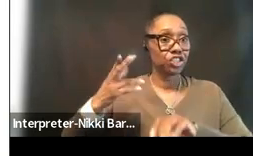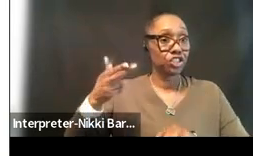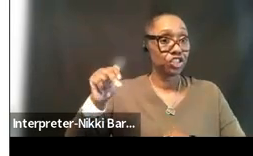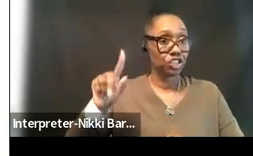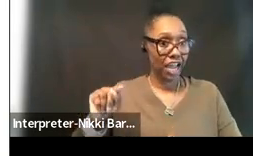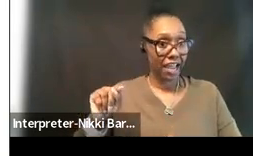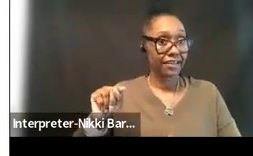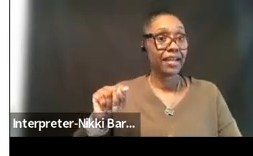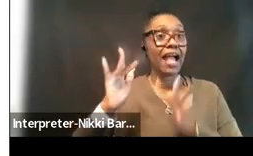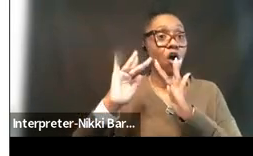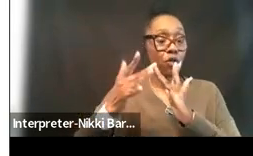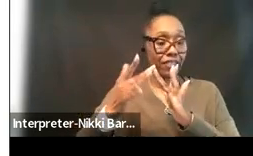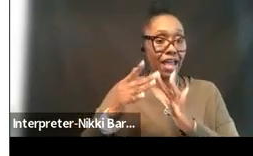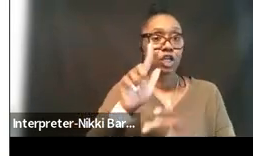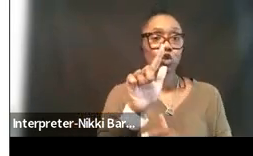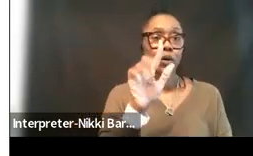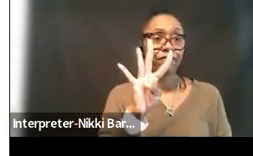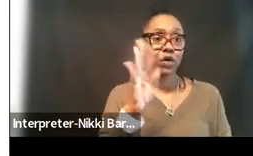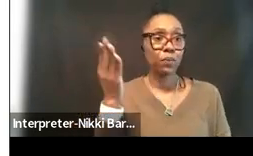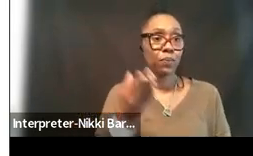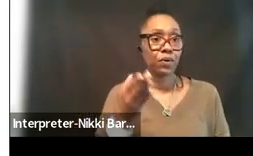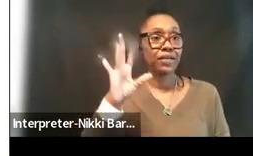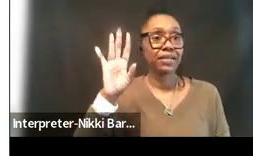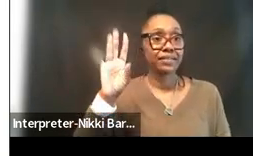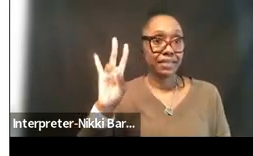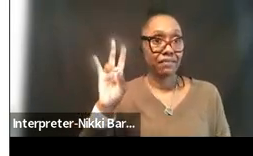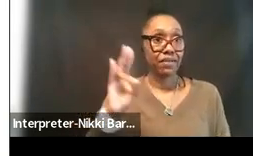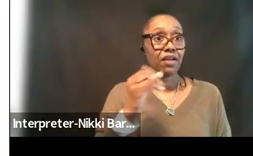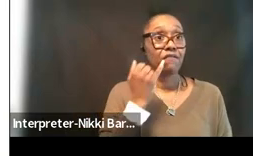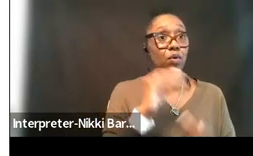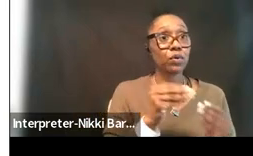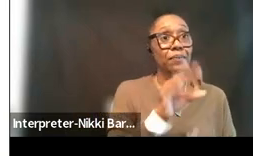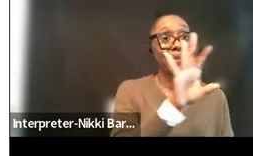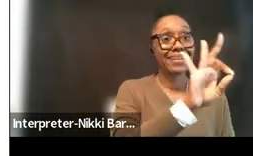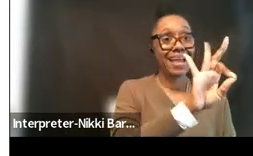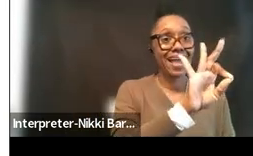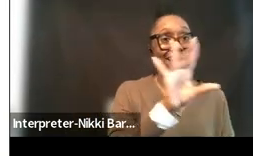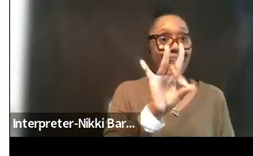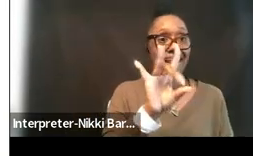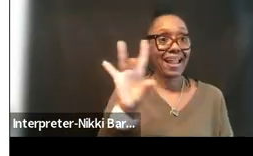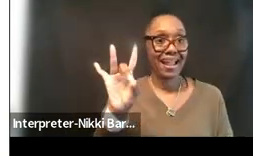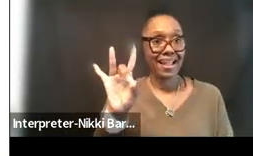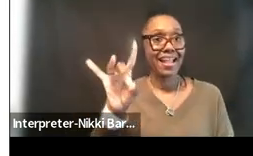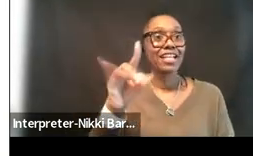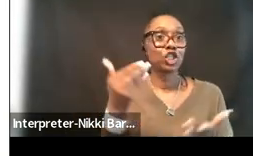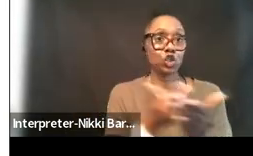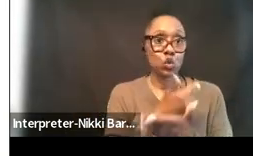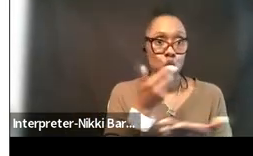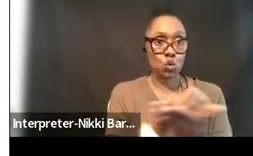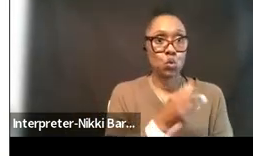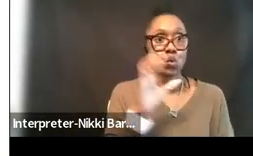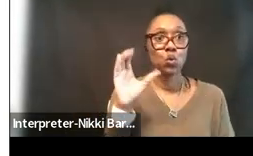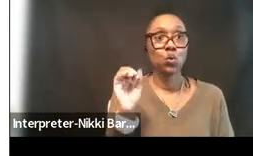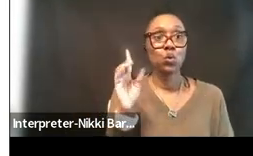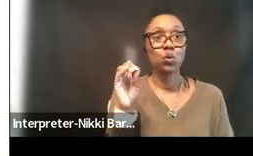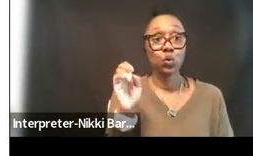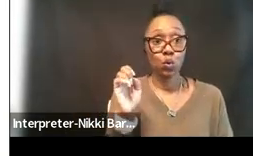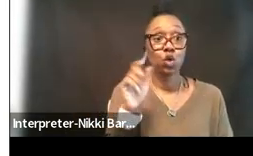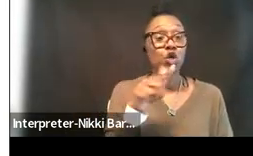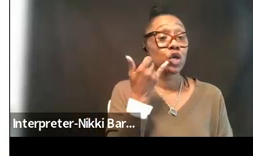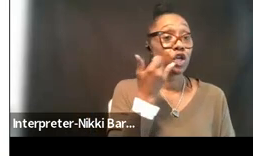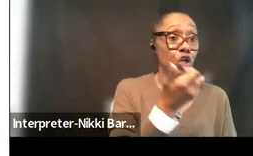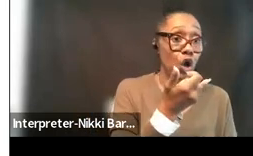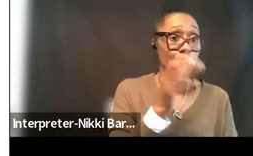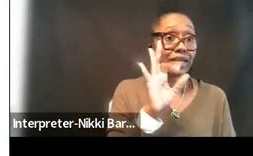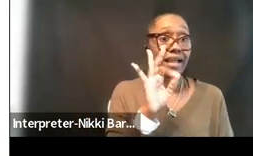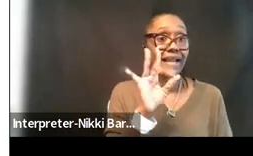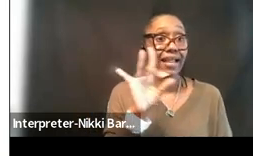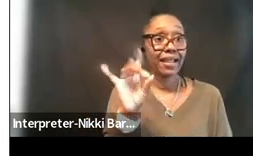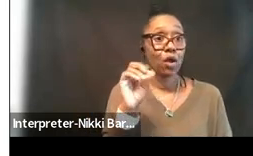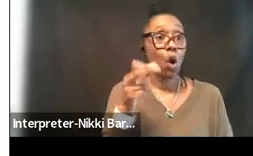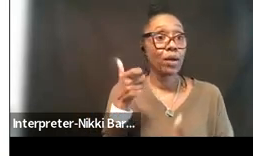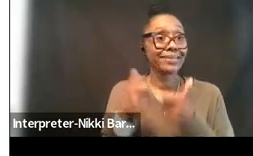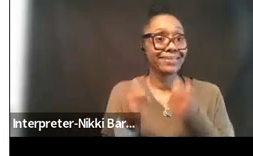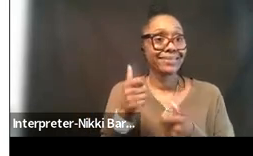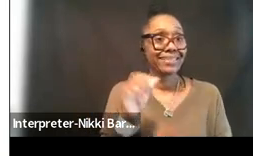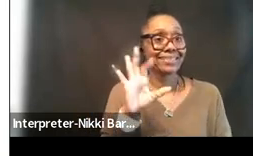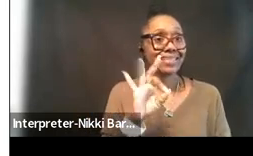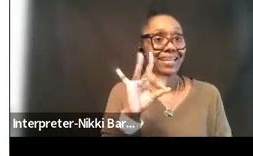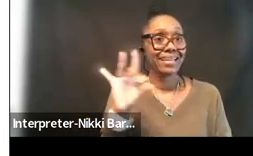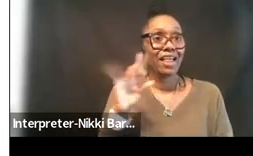One of those lines is 9 8 8. 9 8 8 is the new 3 digit dialing code or you can also text 9 8 8 for the national suicide prevention lifeline.